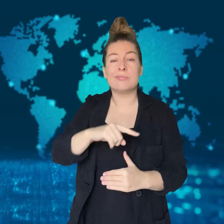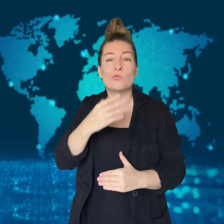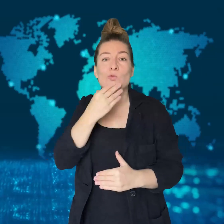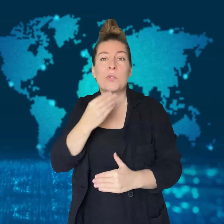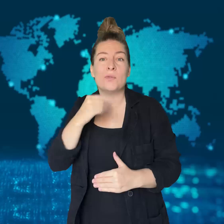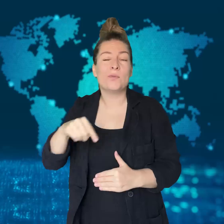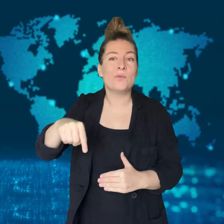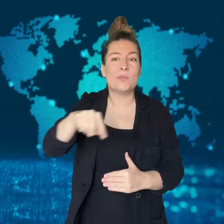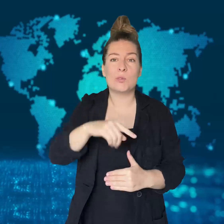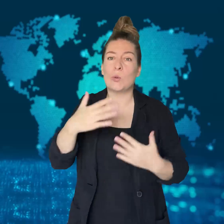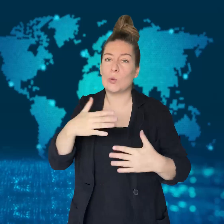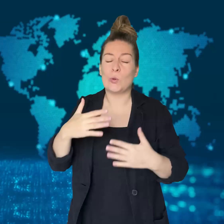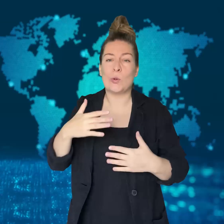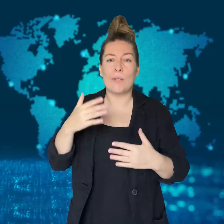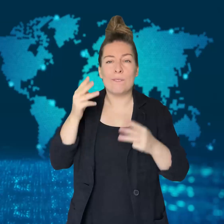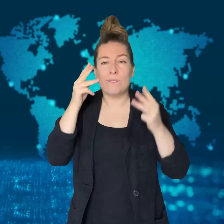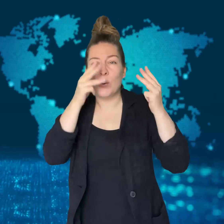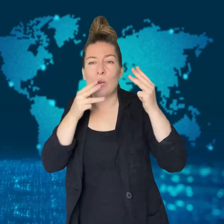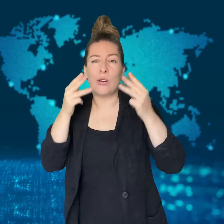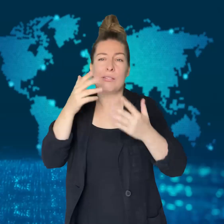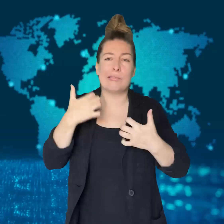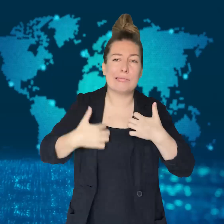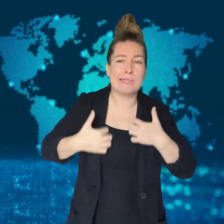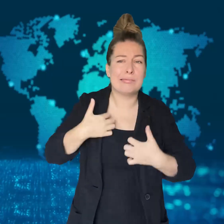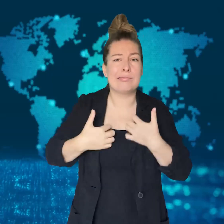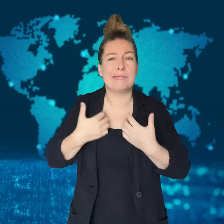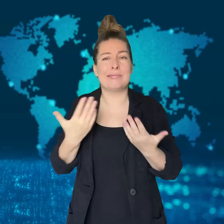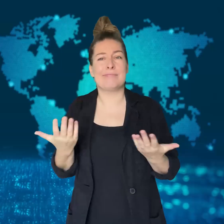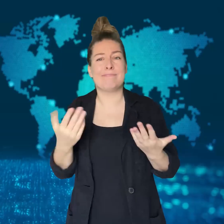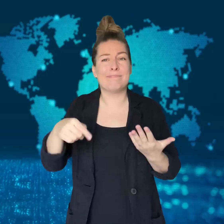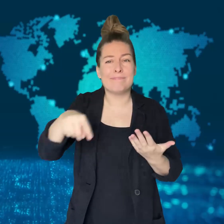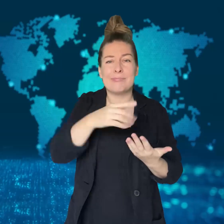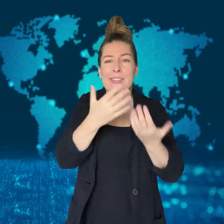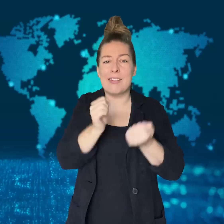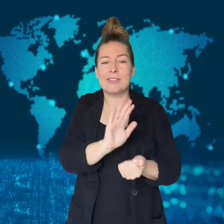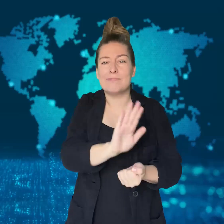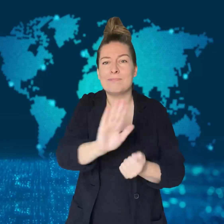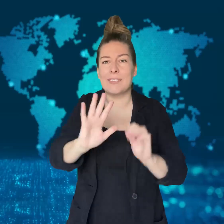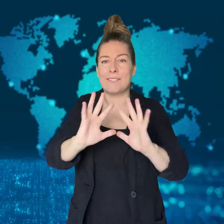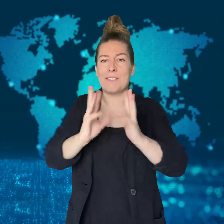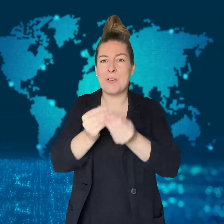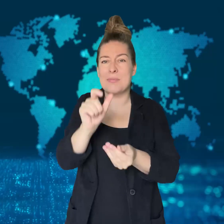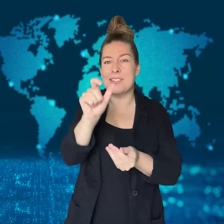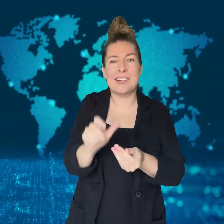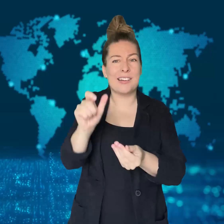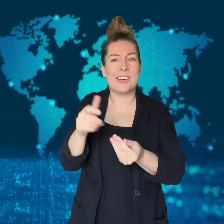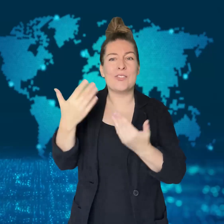One rabbi spoke on this saying many in Israel are